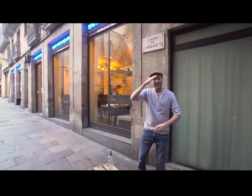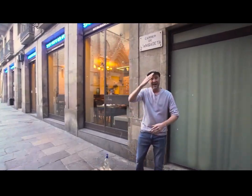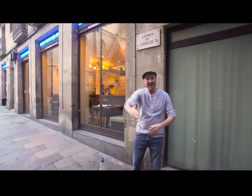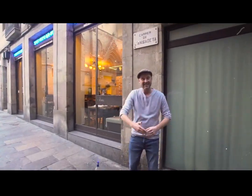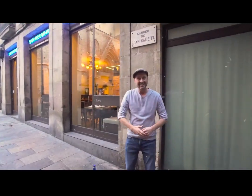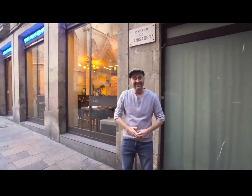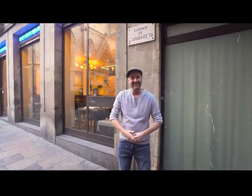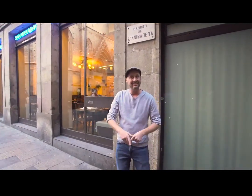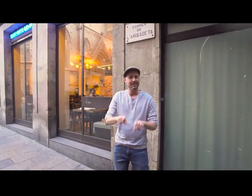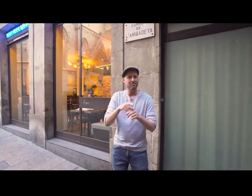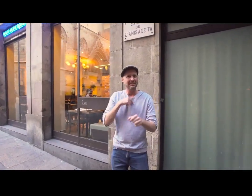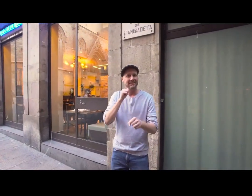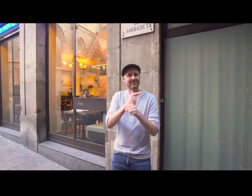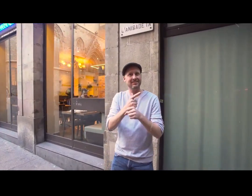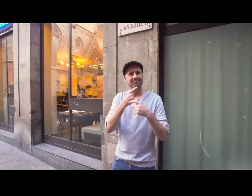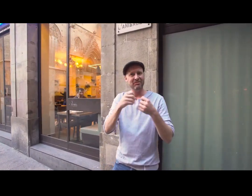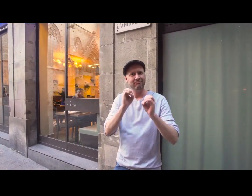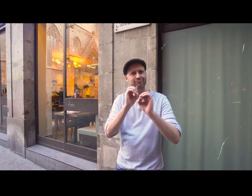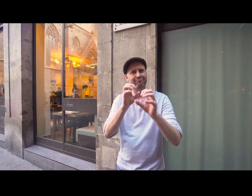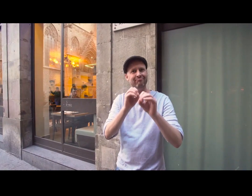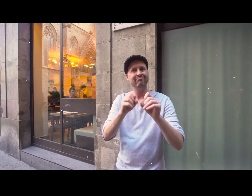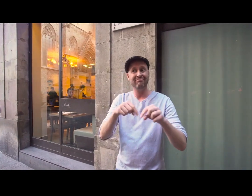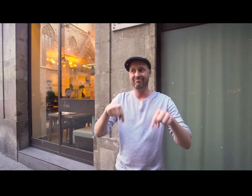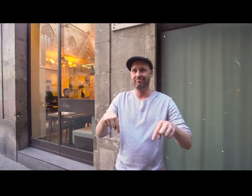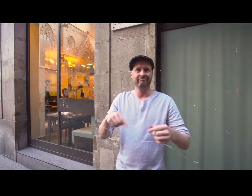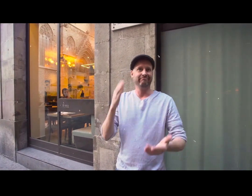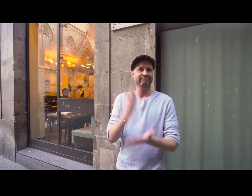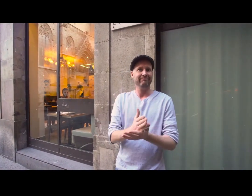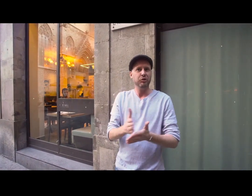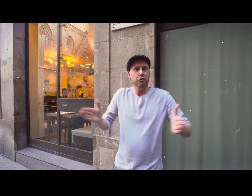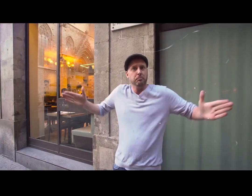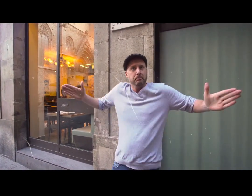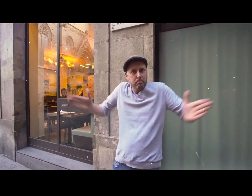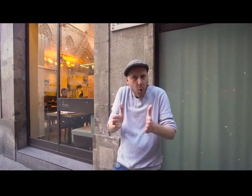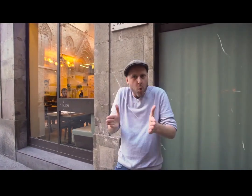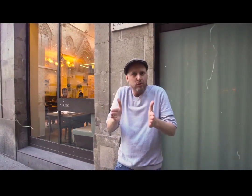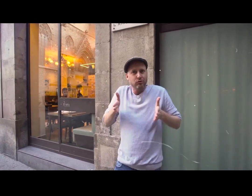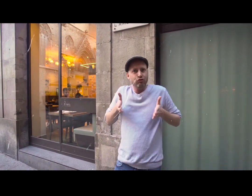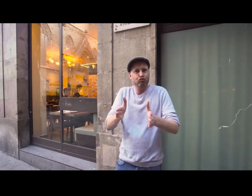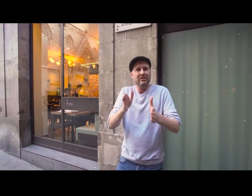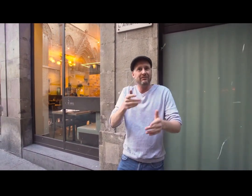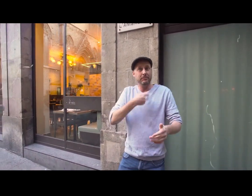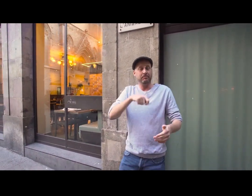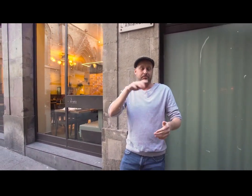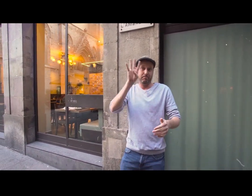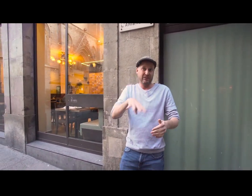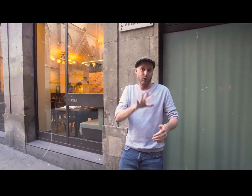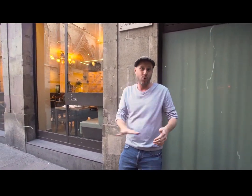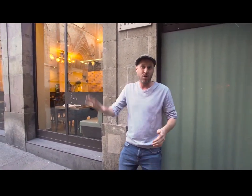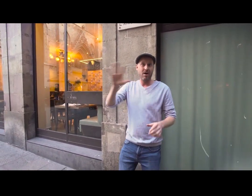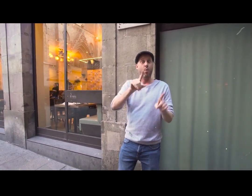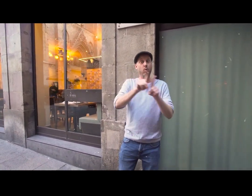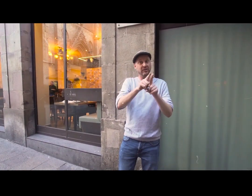Ahoy there! Yes, you heard right. As my sister told you, this is the smallest street in Barcelona